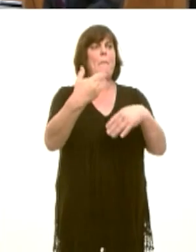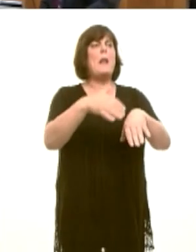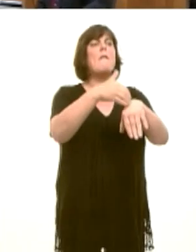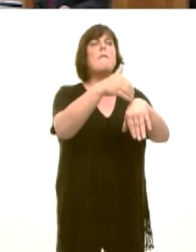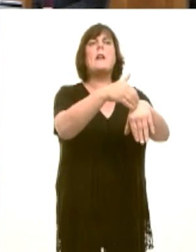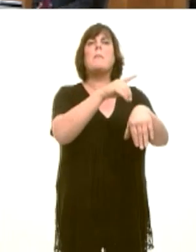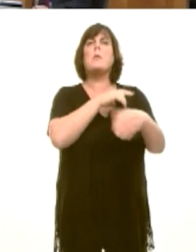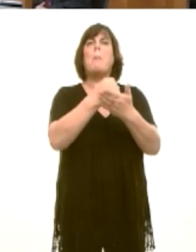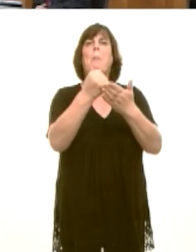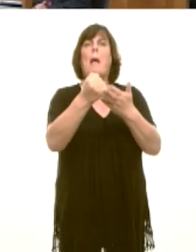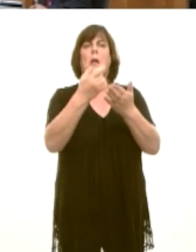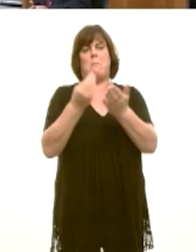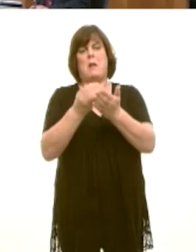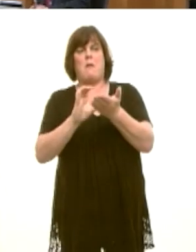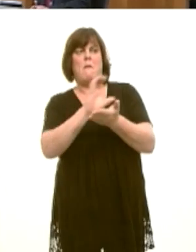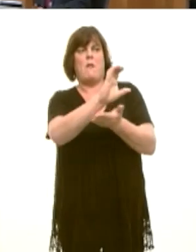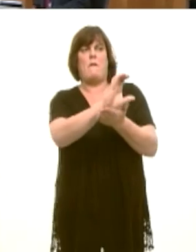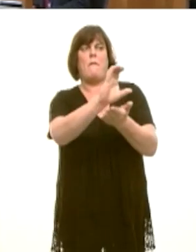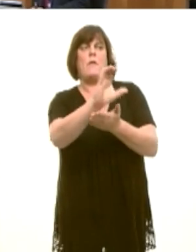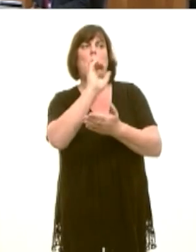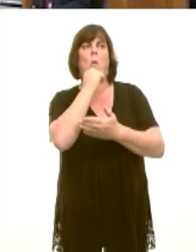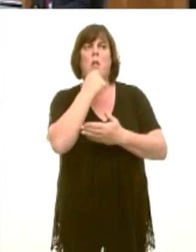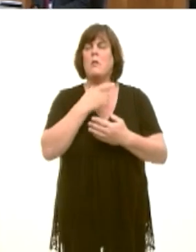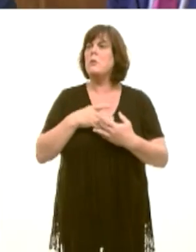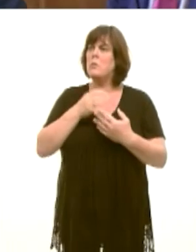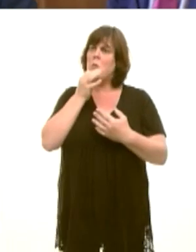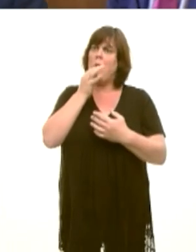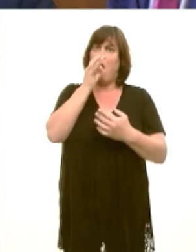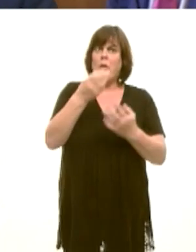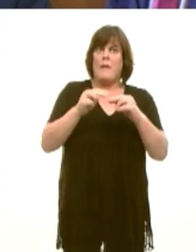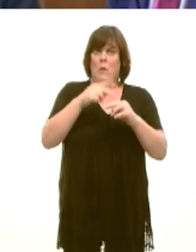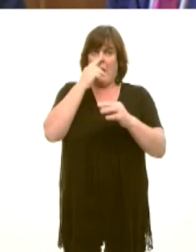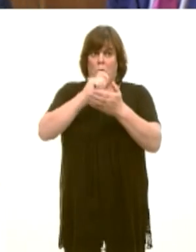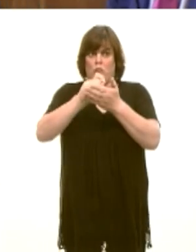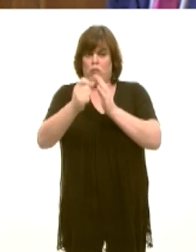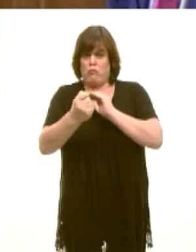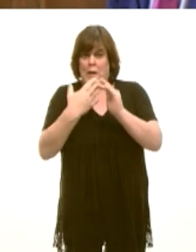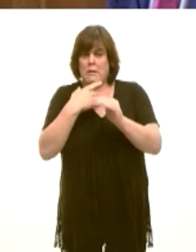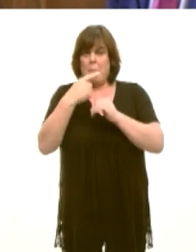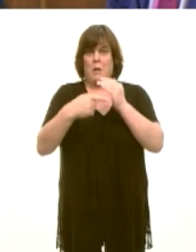write to me with further detail with regard to the individuals involved, and I will then,